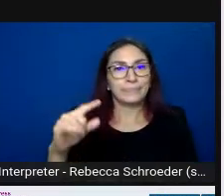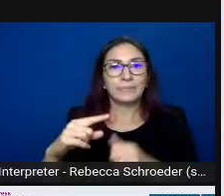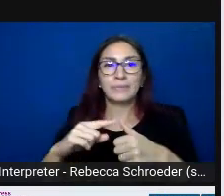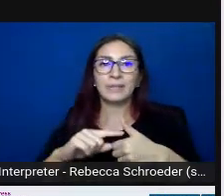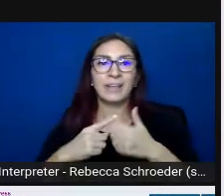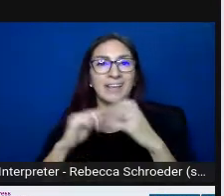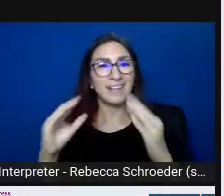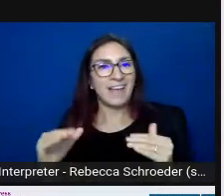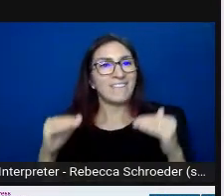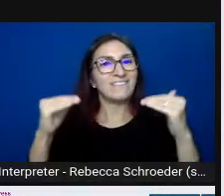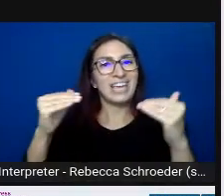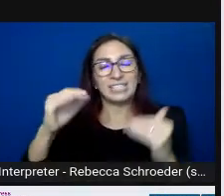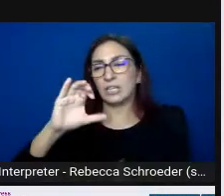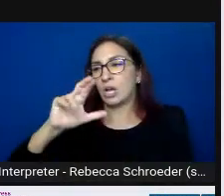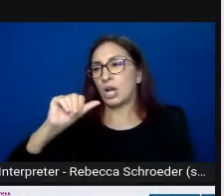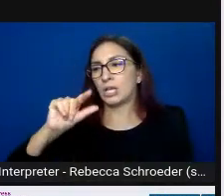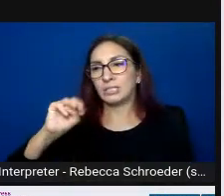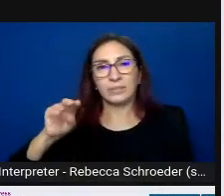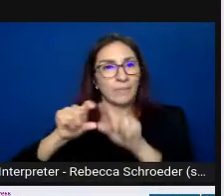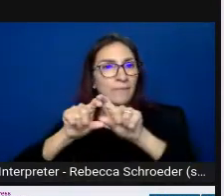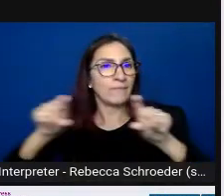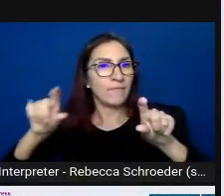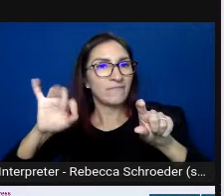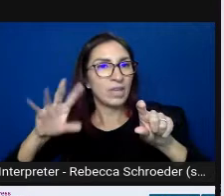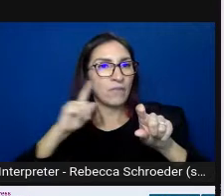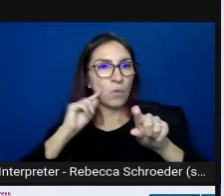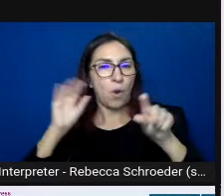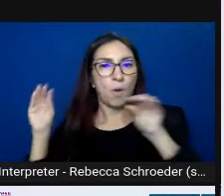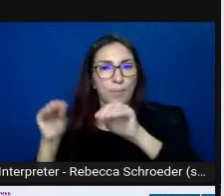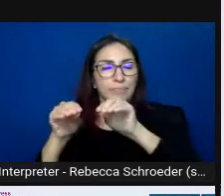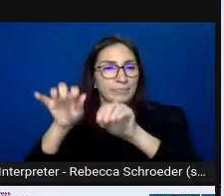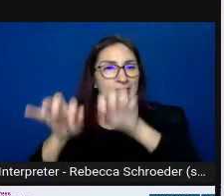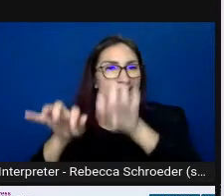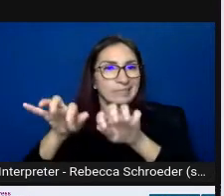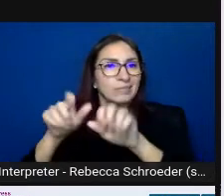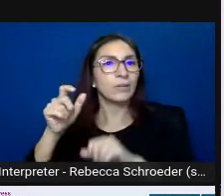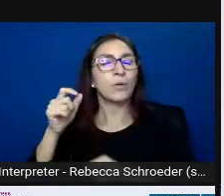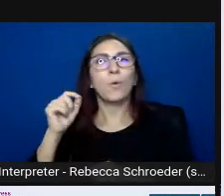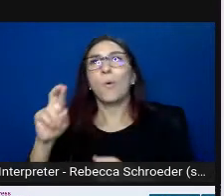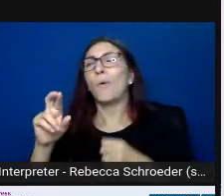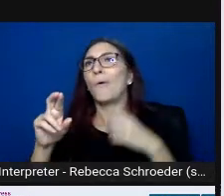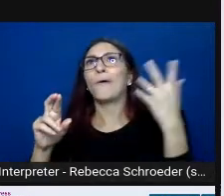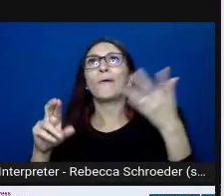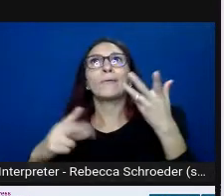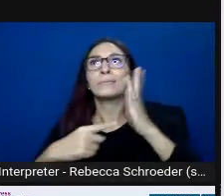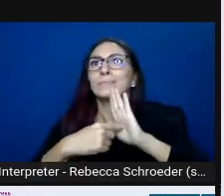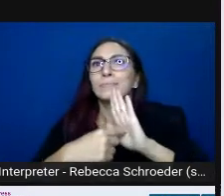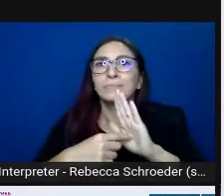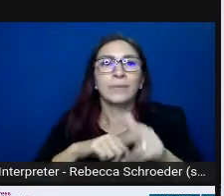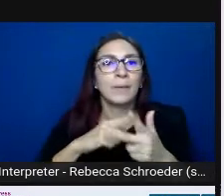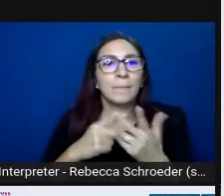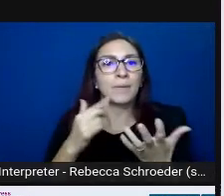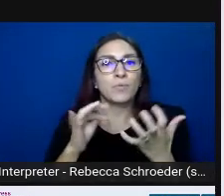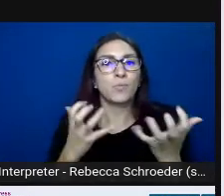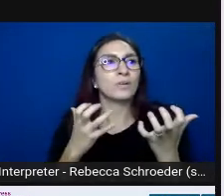about a little bit if you want to use that, or say you want to require Yoast to make an automated site map